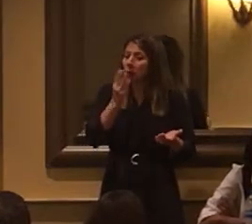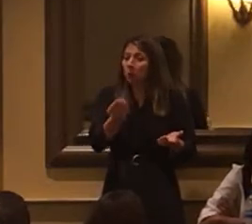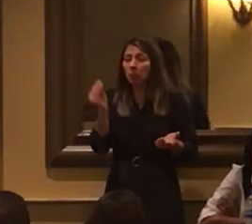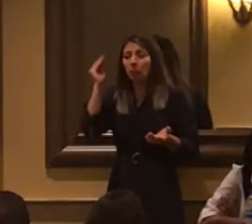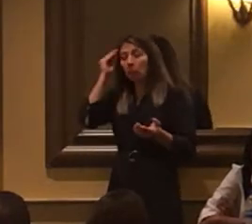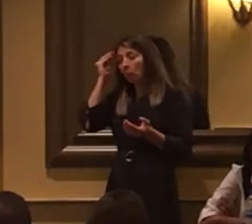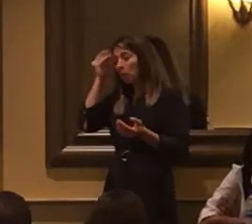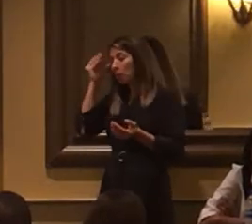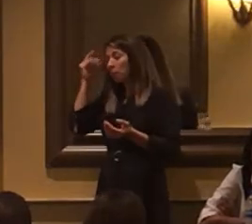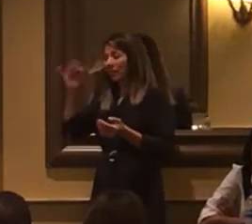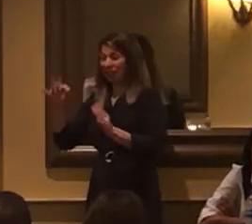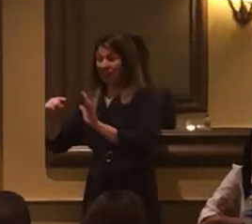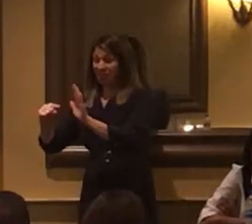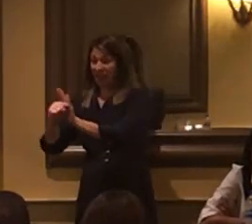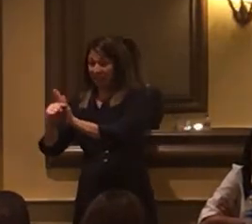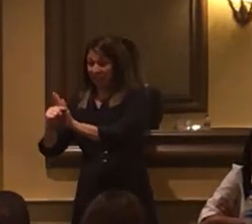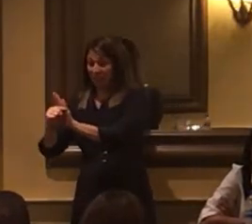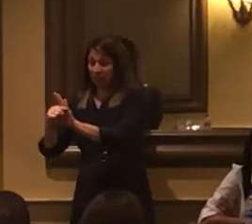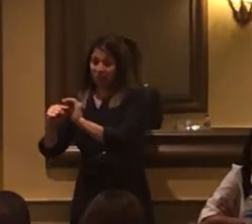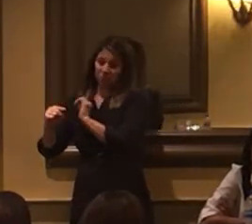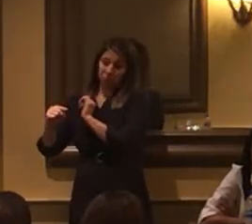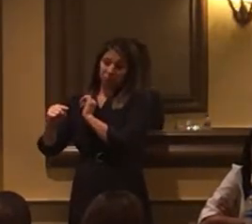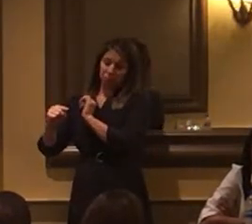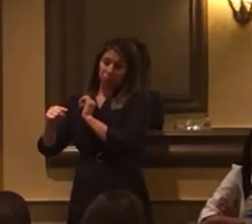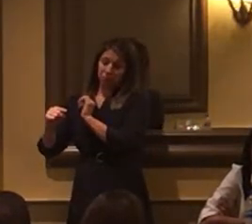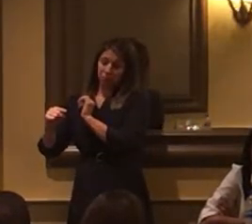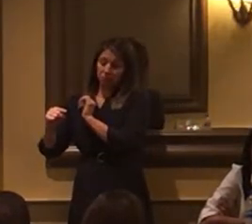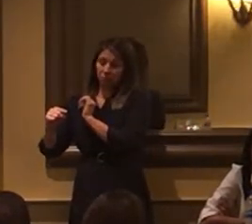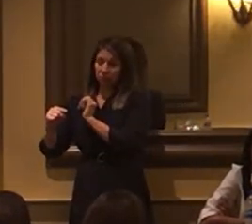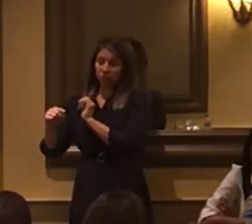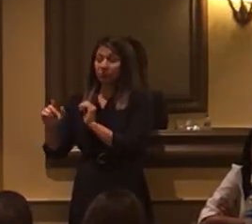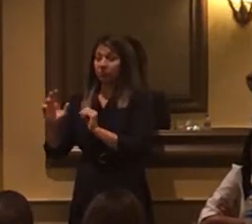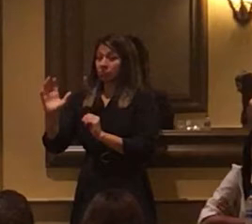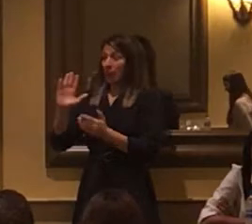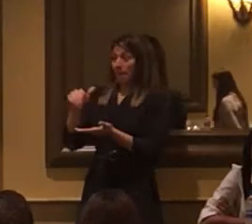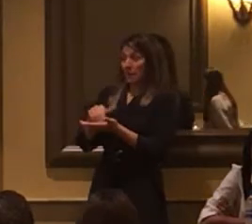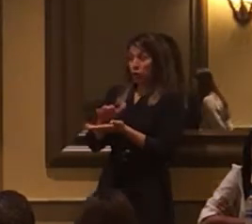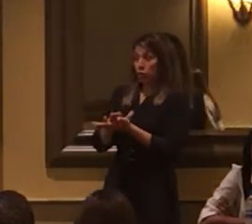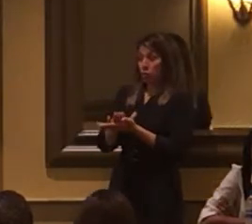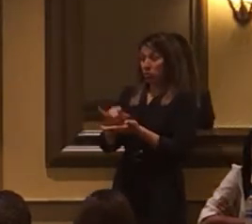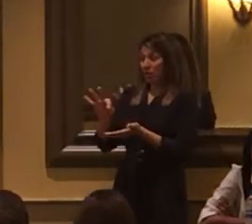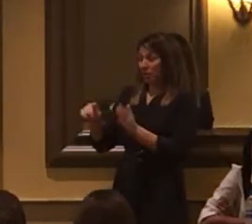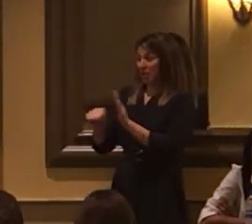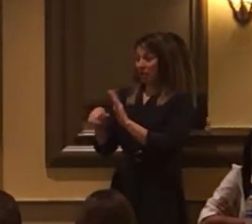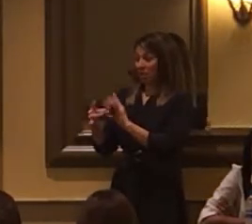If it's negative...I would like at middle school, I would react to that.